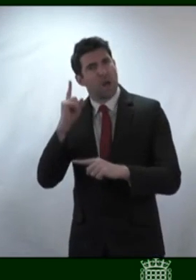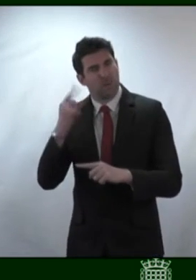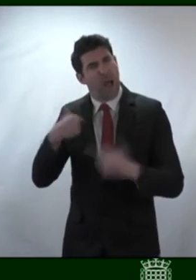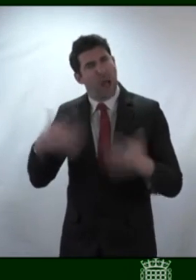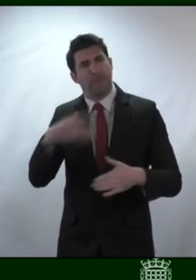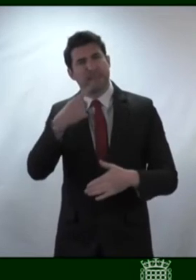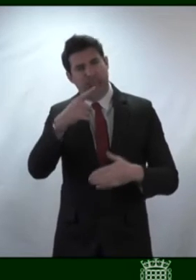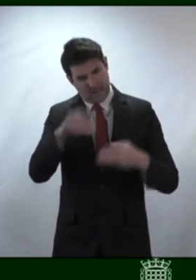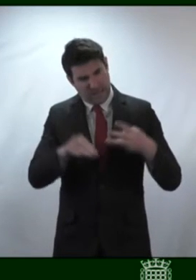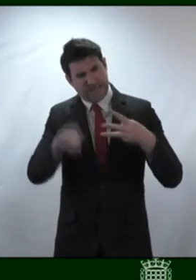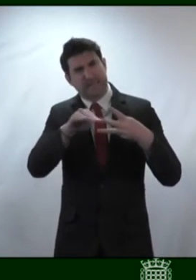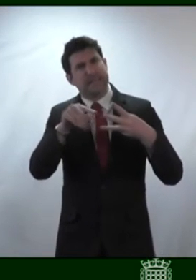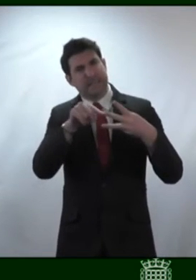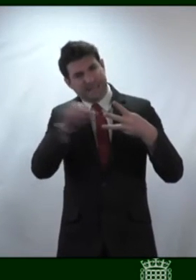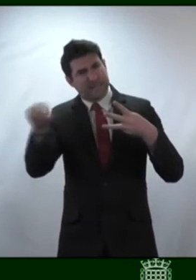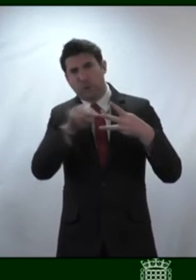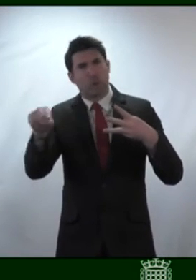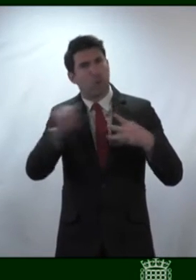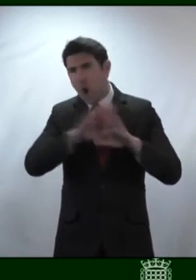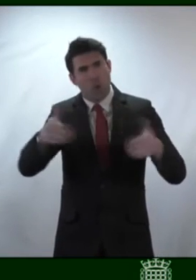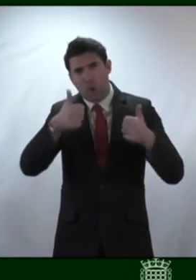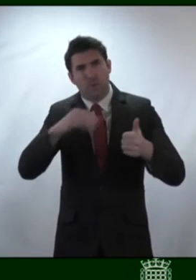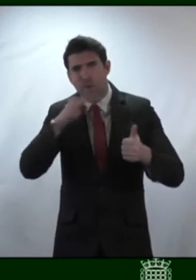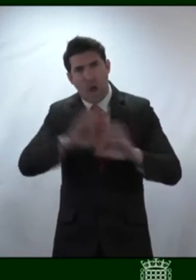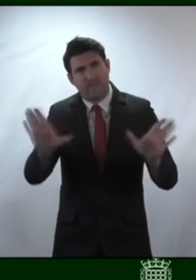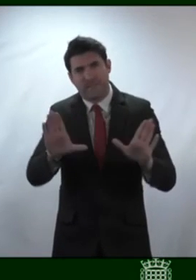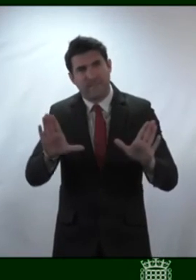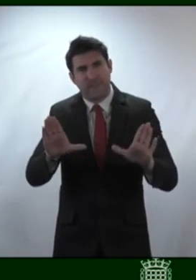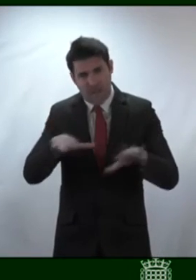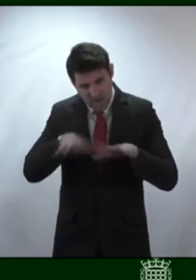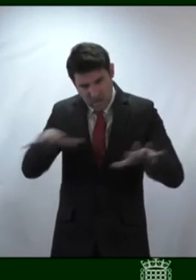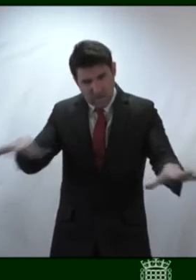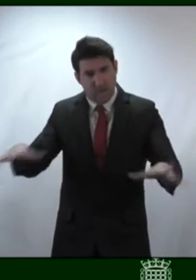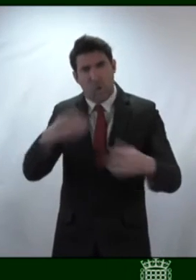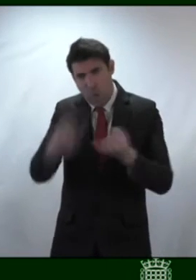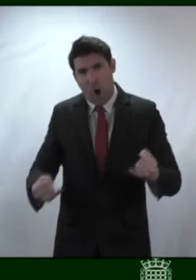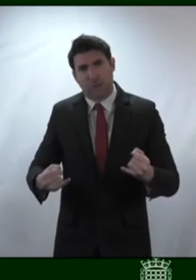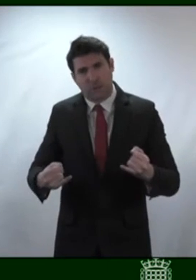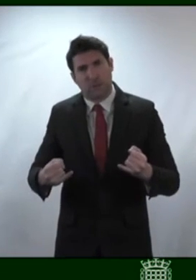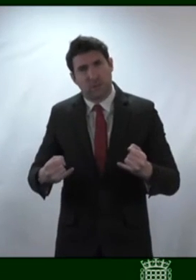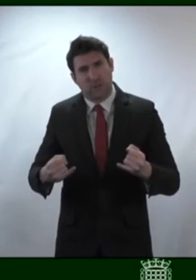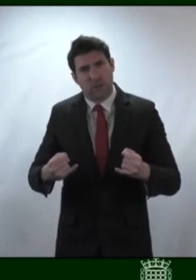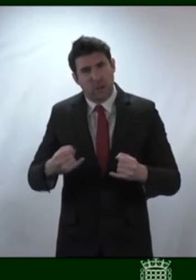The Prime Minister said, “Don’t worry about that. Just support us. Throw away the problems.” Two